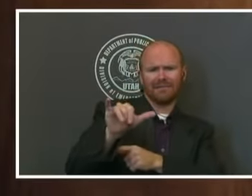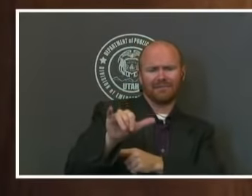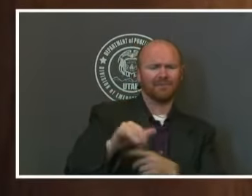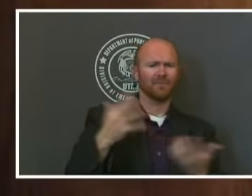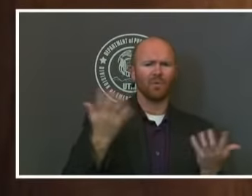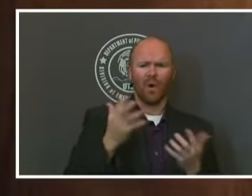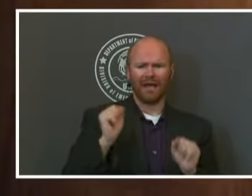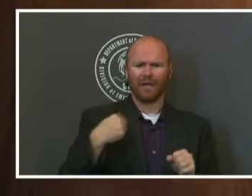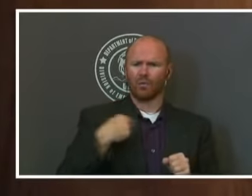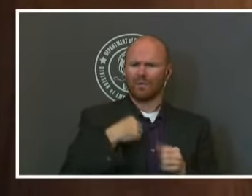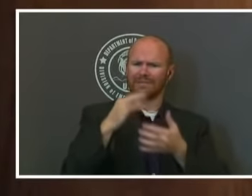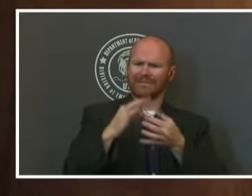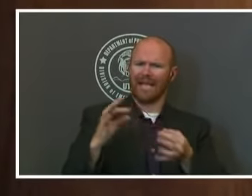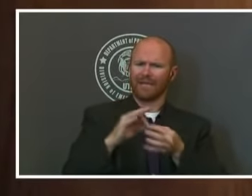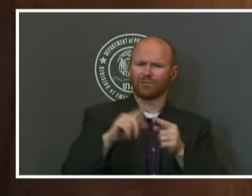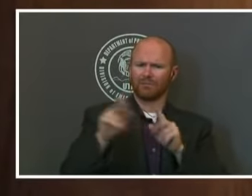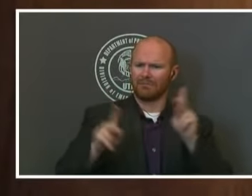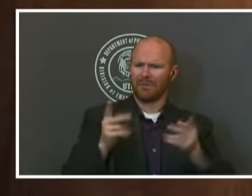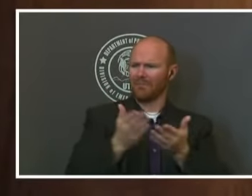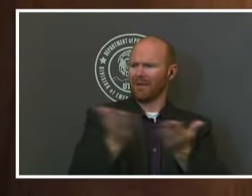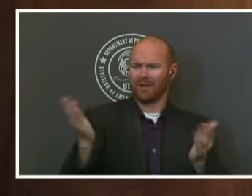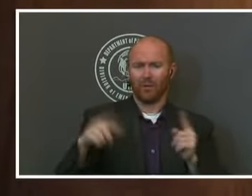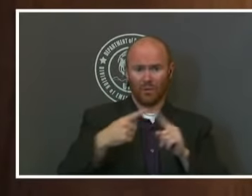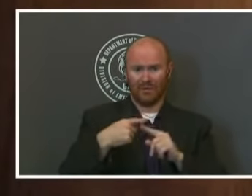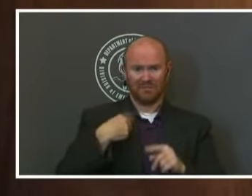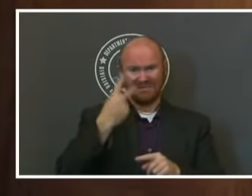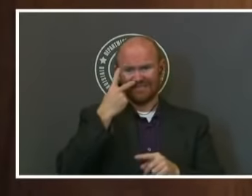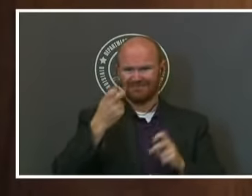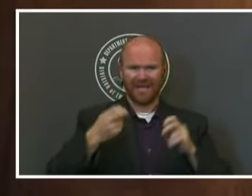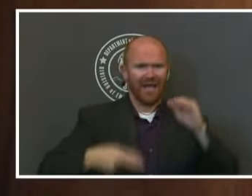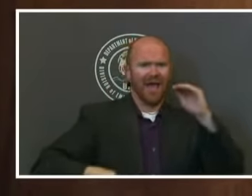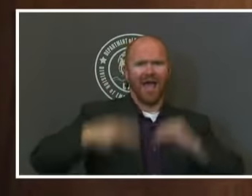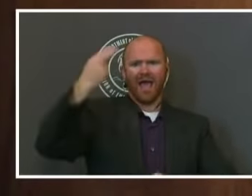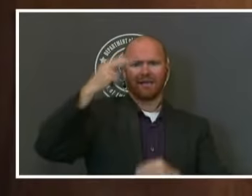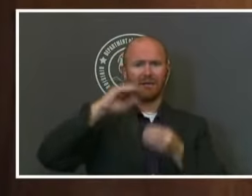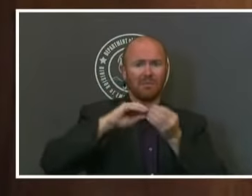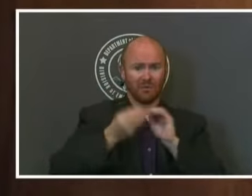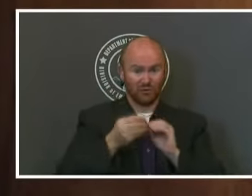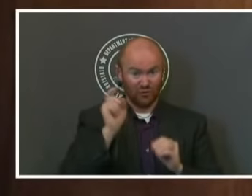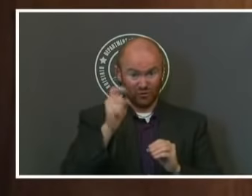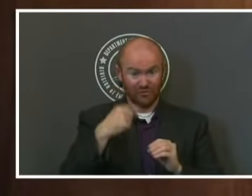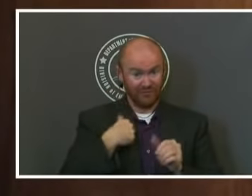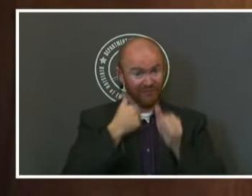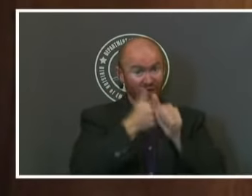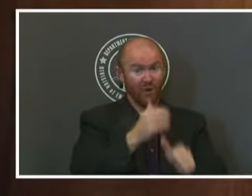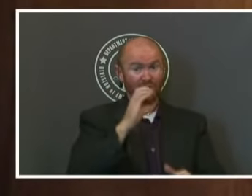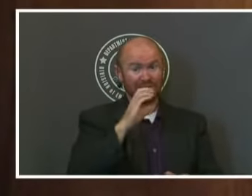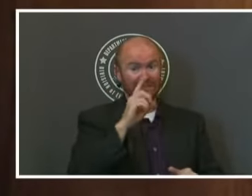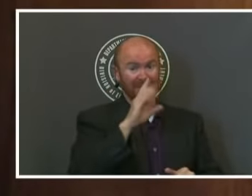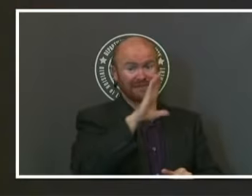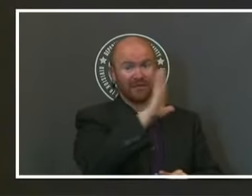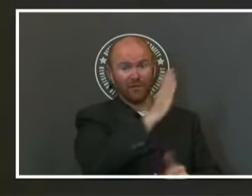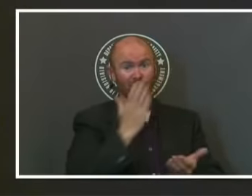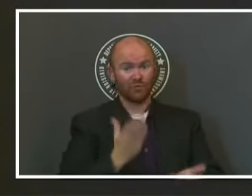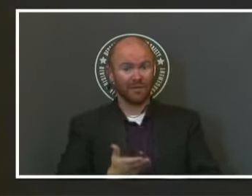people when we're seeing these